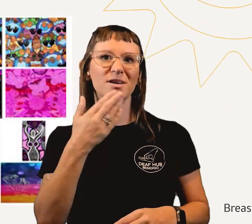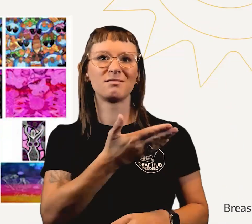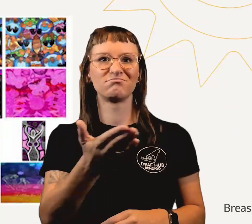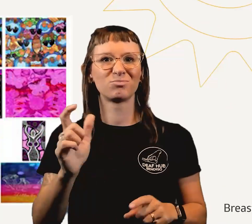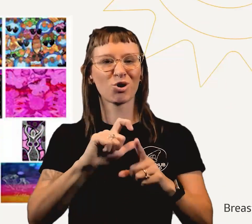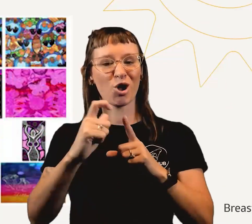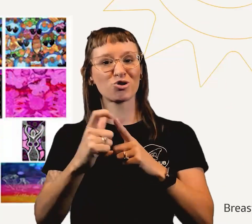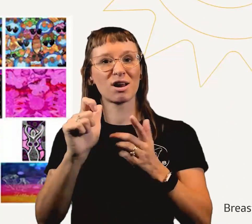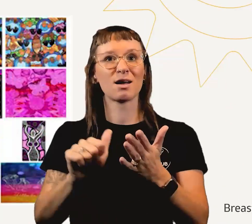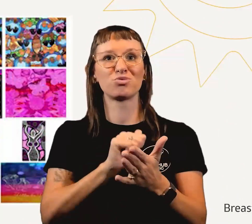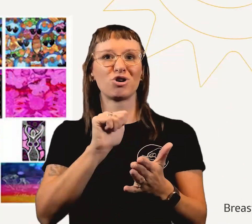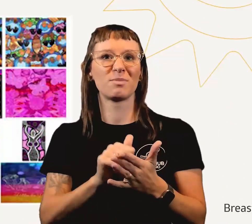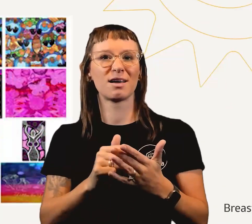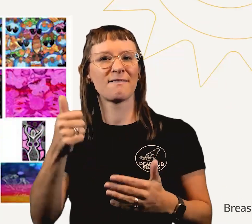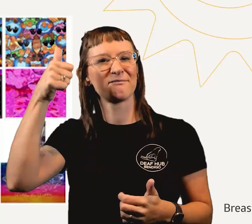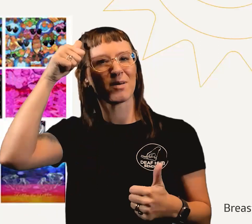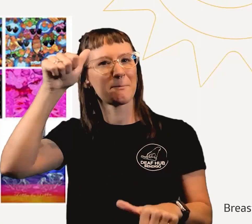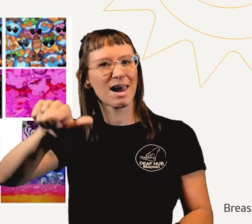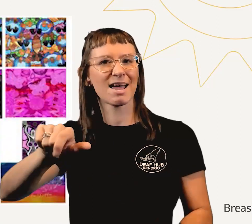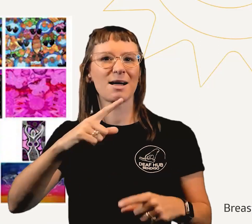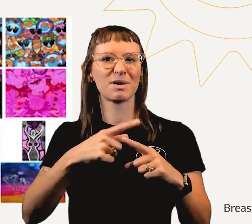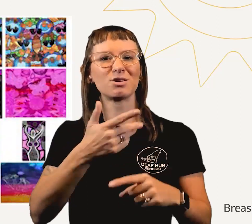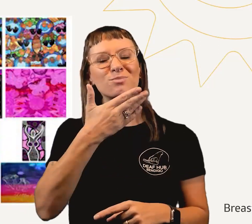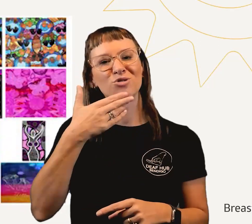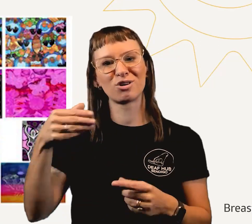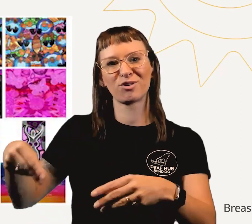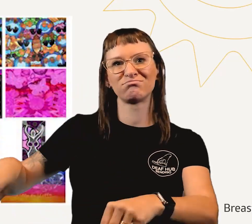familiar, and beautiful to wear during their screening.